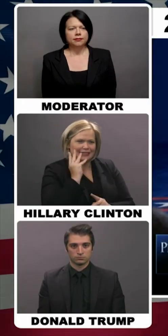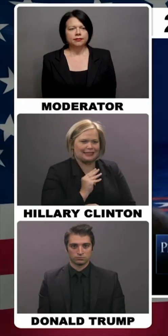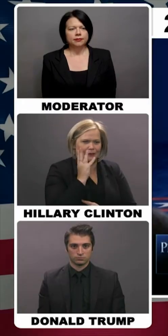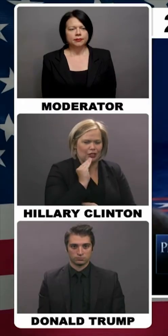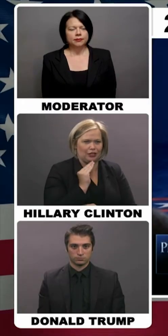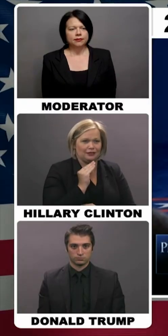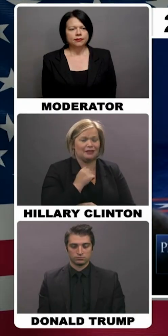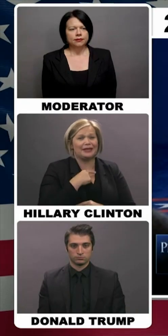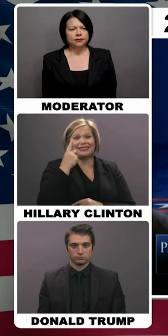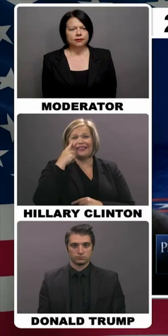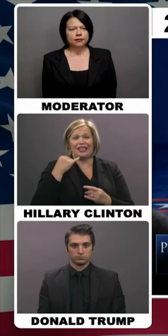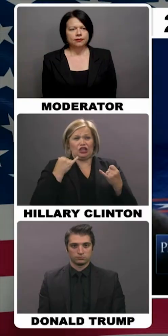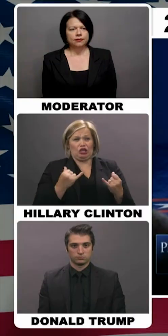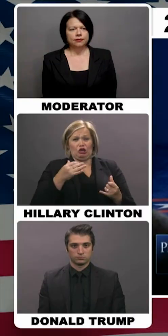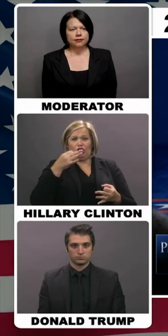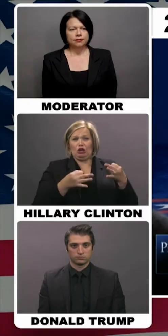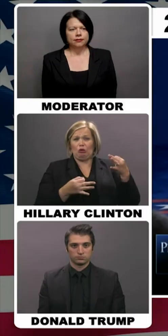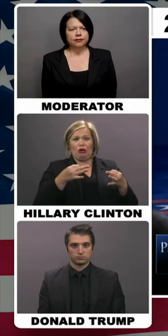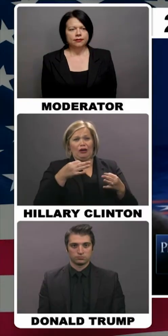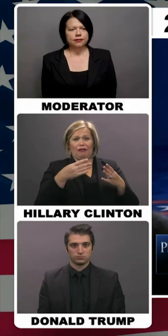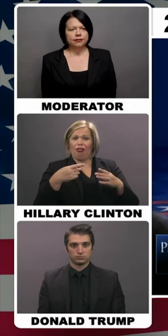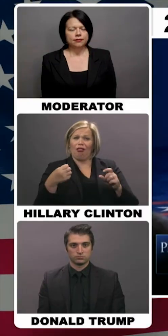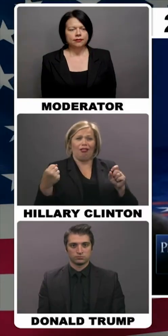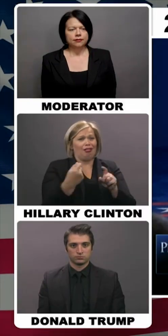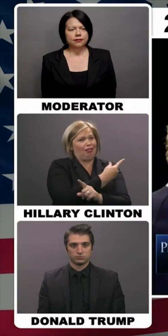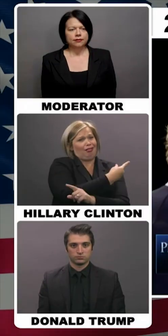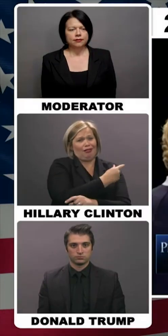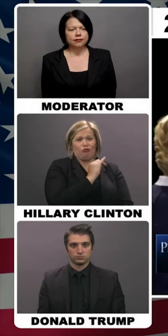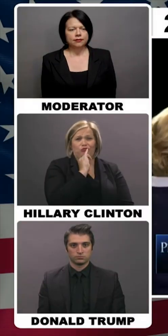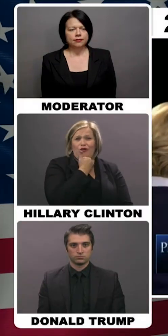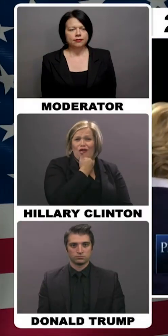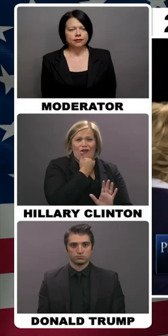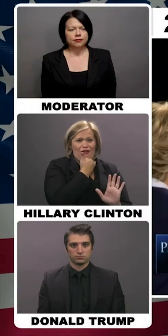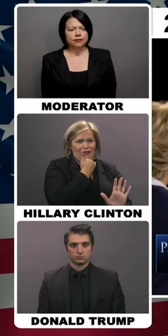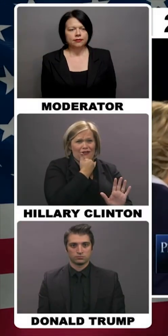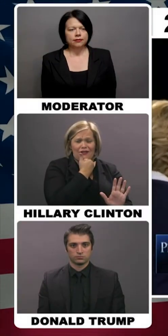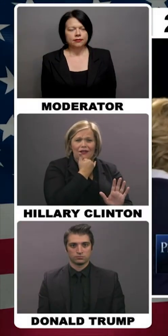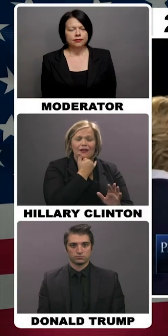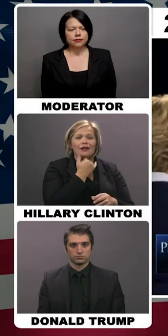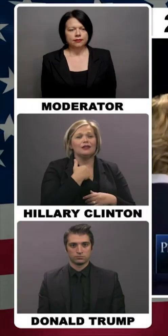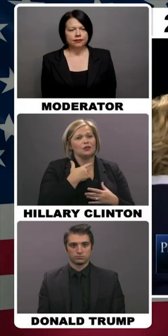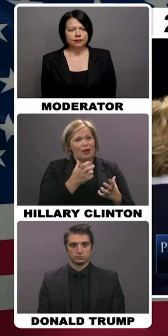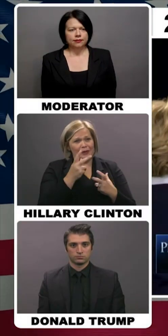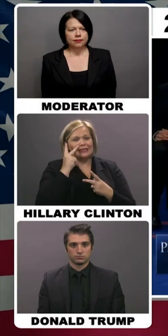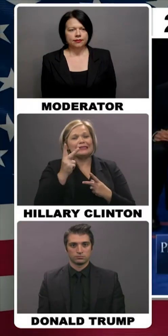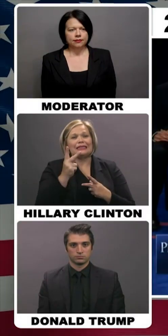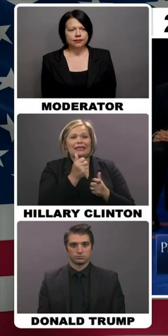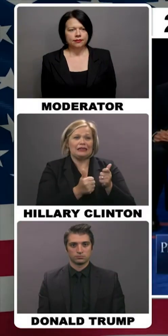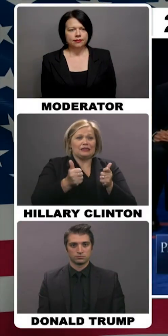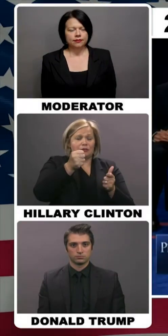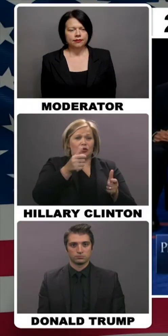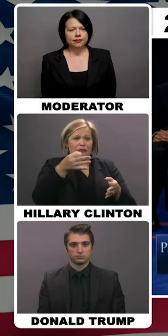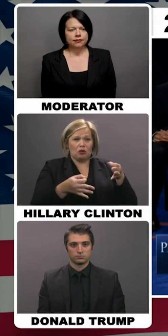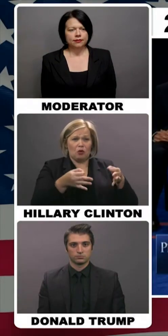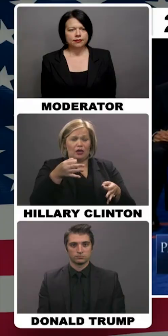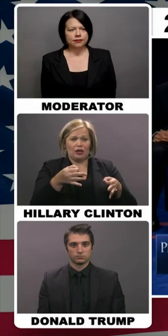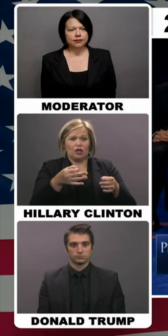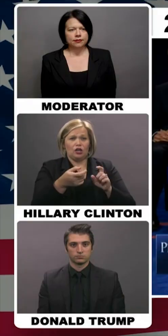gone in the wrong direction. And so I would want to see, uh, the Supreme Court, uh, reverse Citizens united